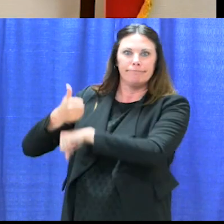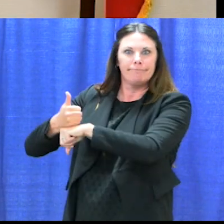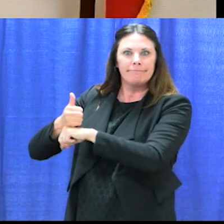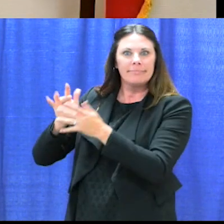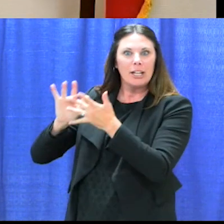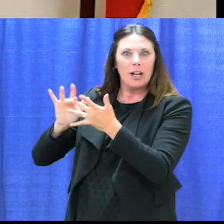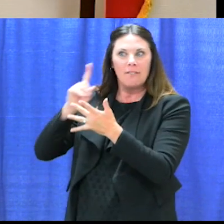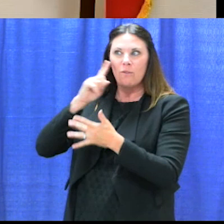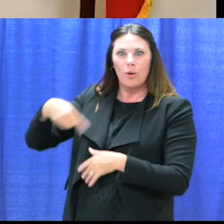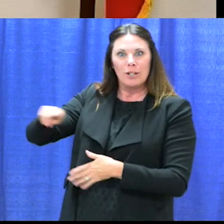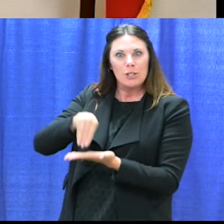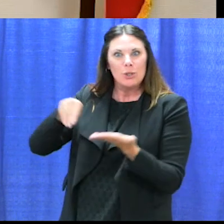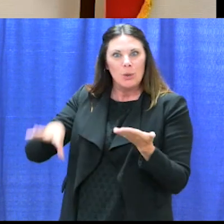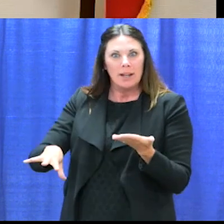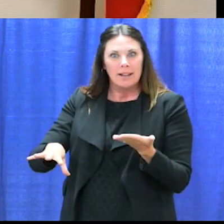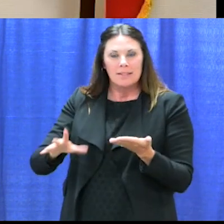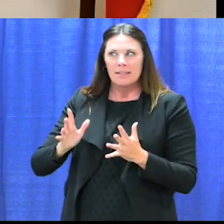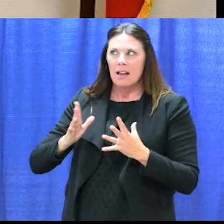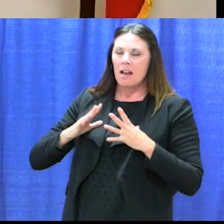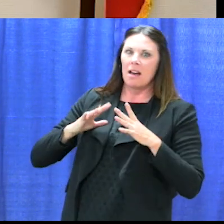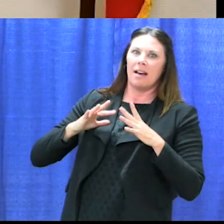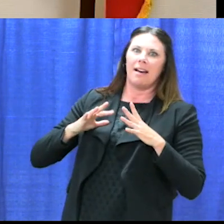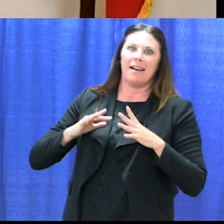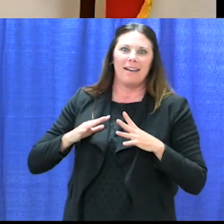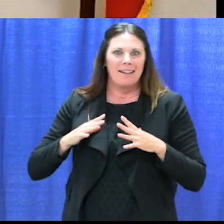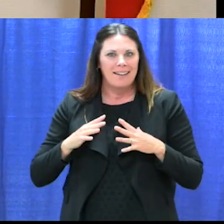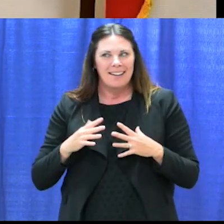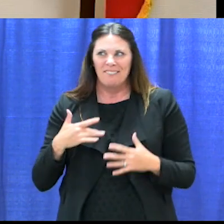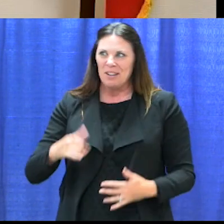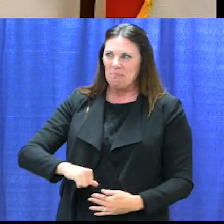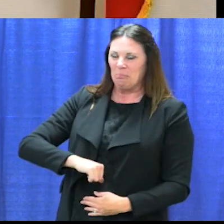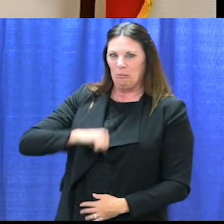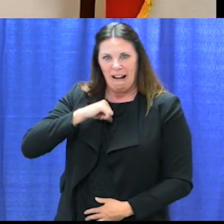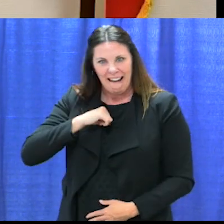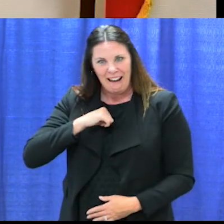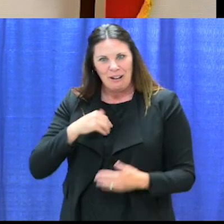It comes at a great time and makes us all proud that our California government is leading this way.